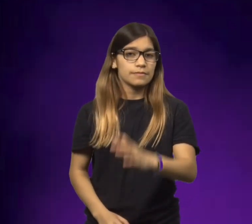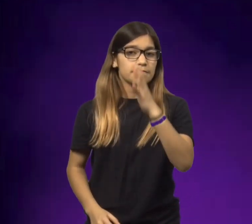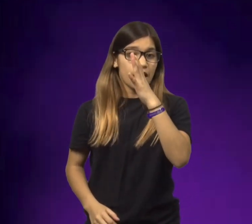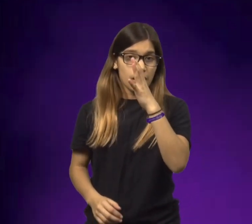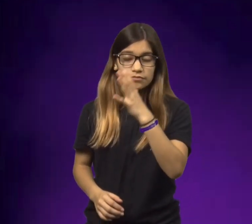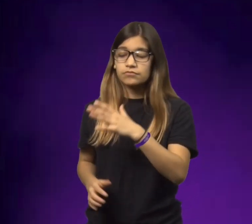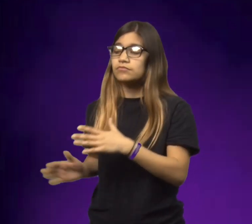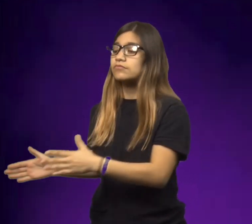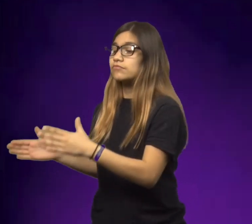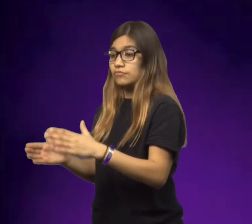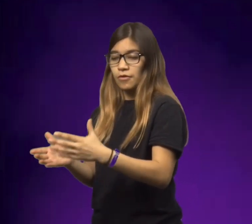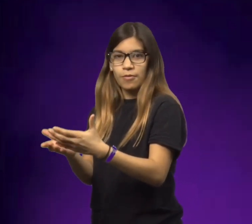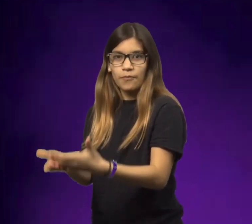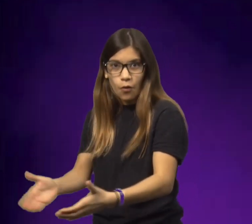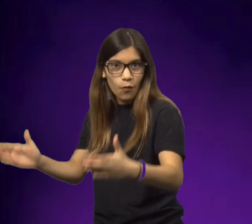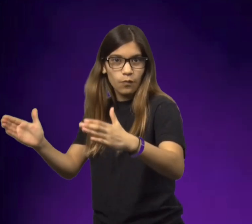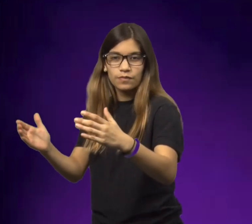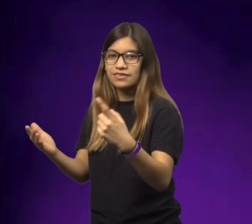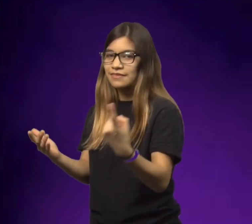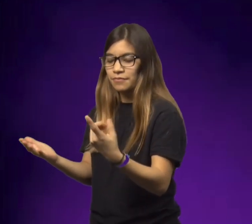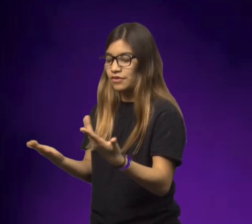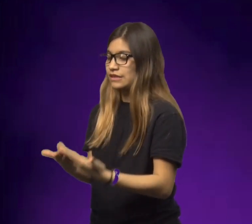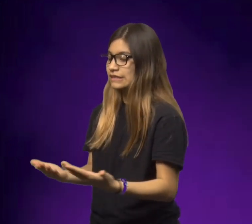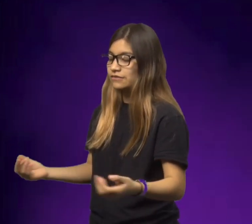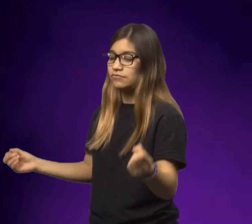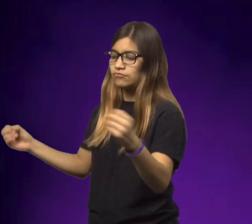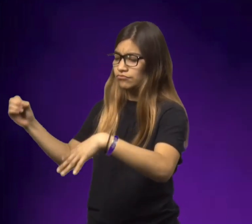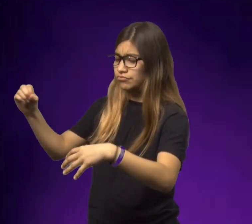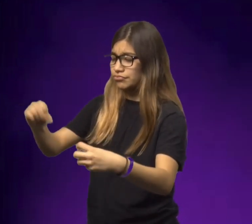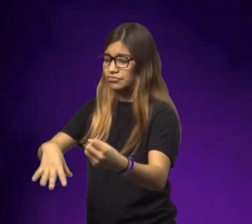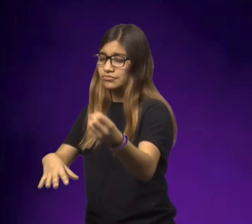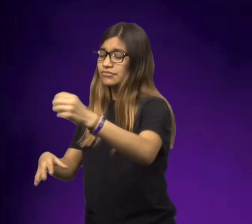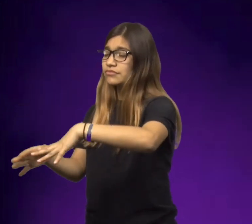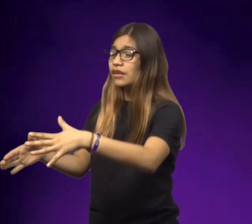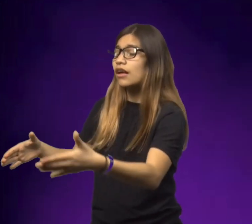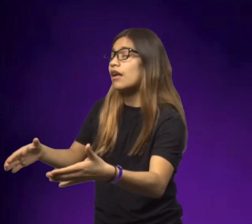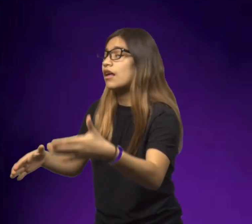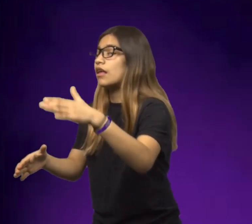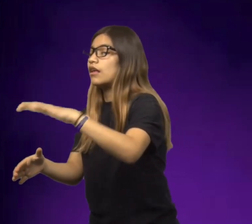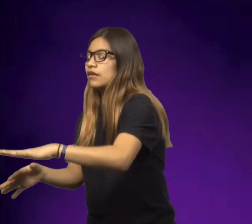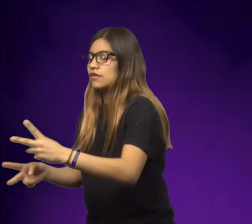Annemarie's mom got a basket, and she started putting things in it, and she covered it up very carefully.